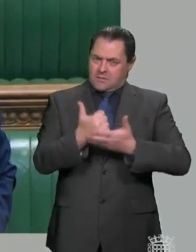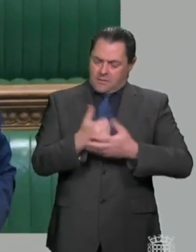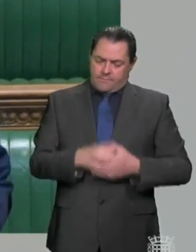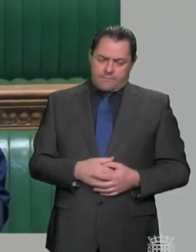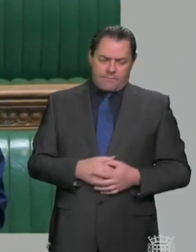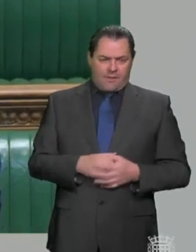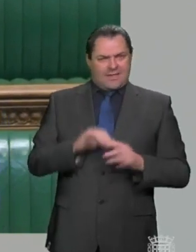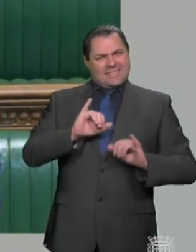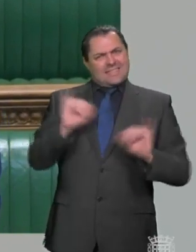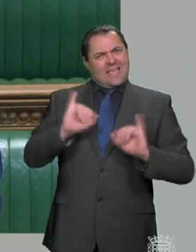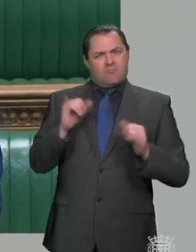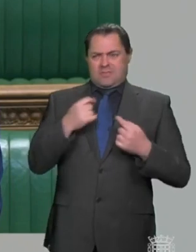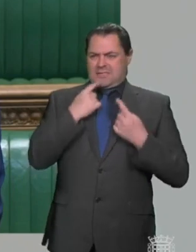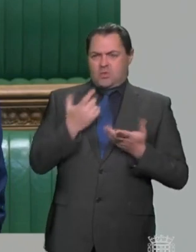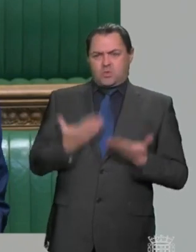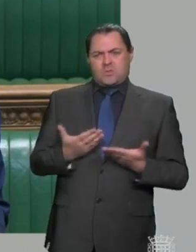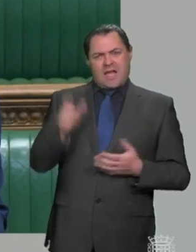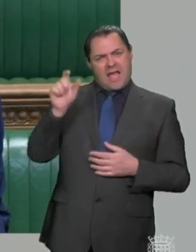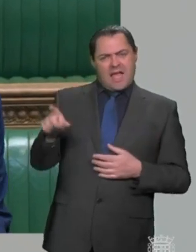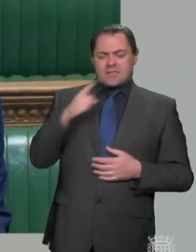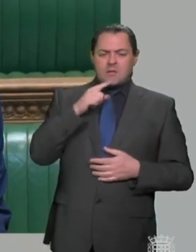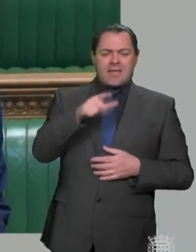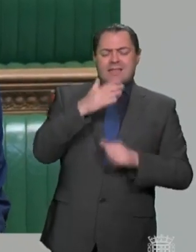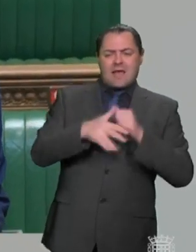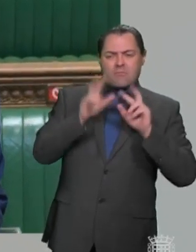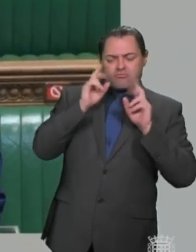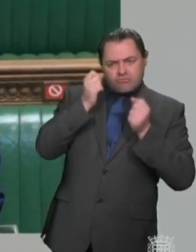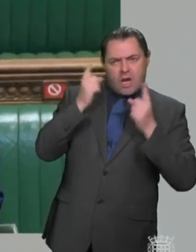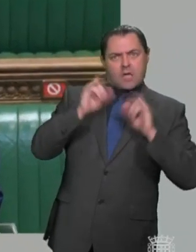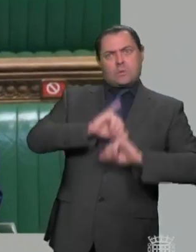is that the Prime Minister failed to recognise the severity of this virus until it was too late,